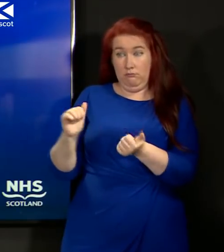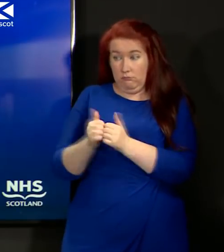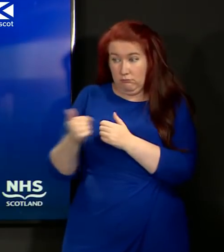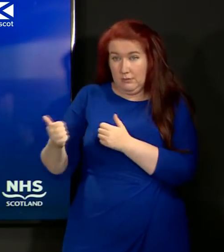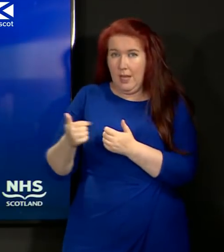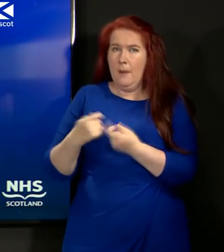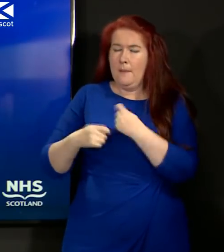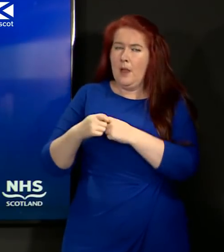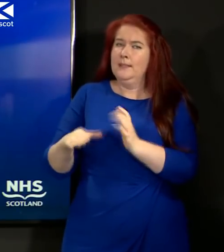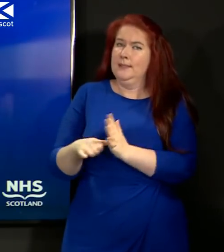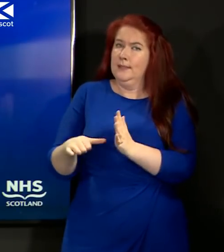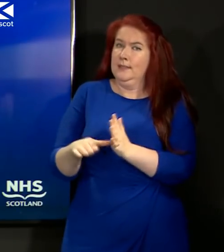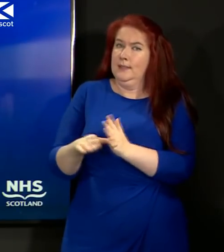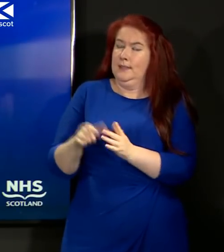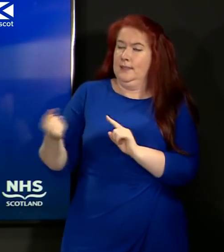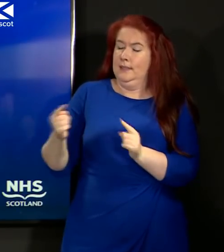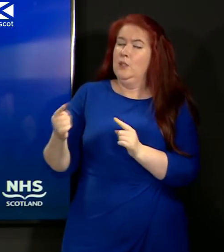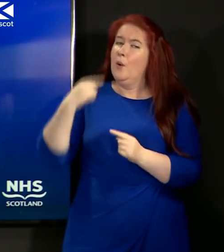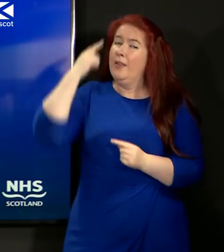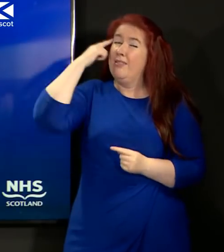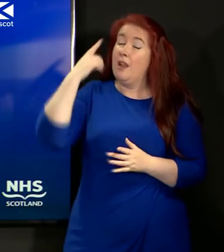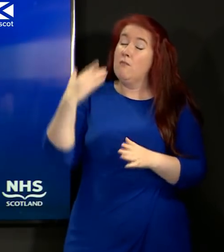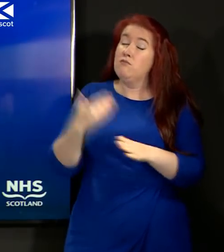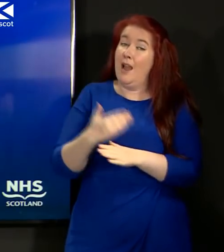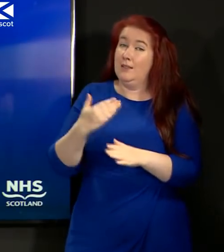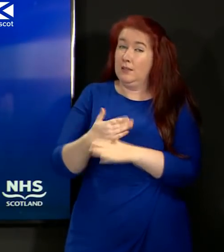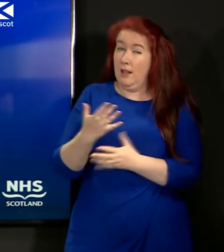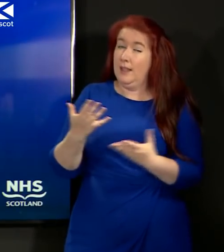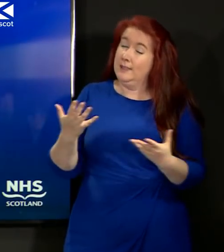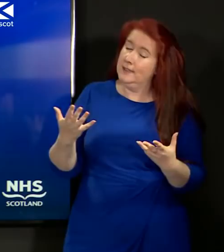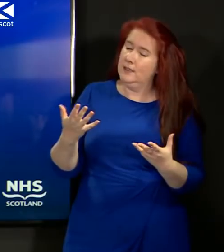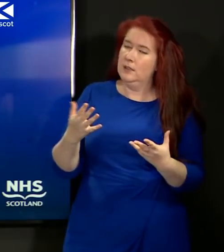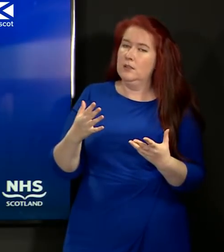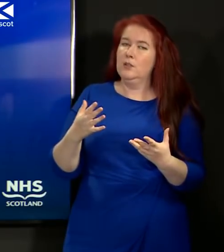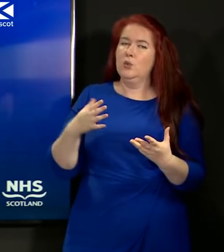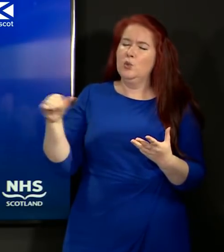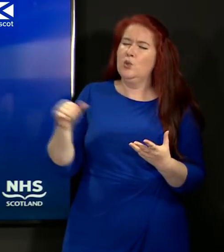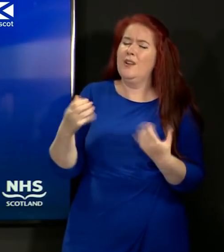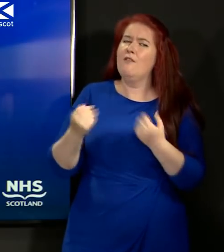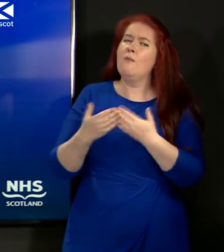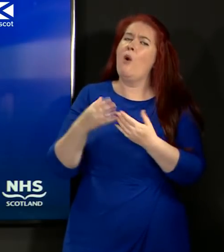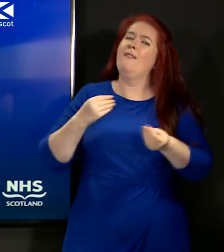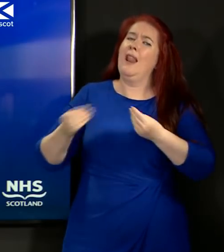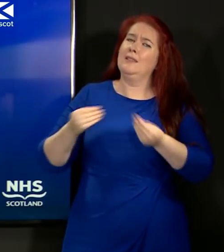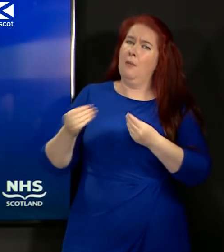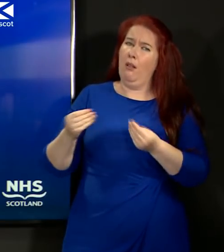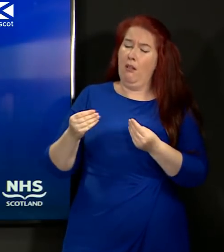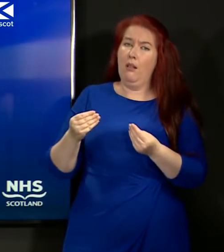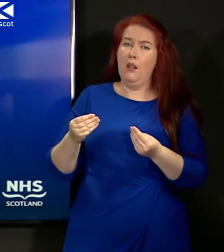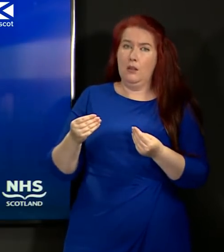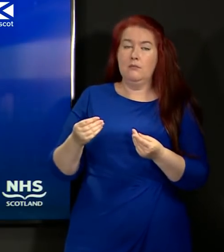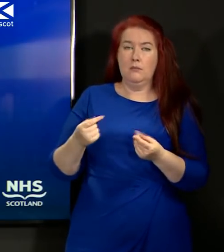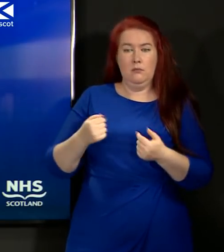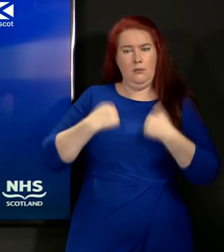practical sense, what is required is a flexibility even within the responsibilities that we have.